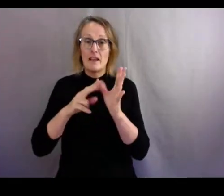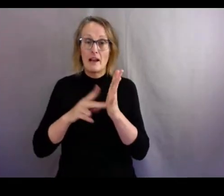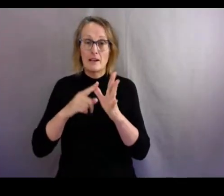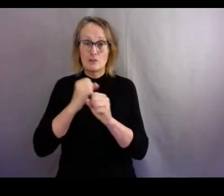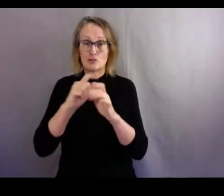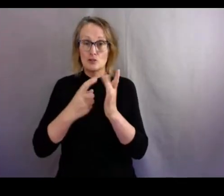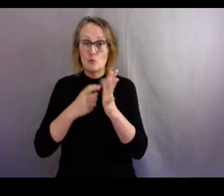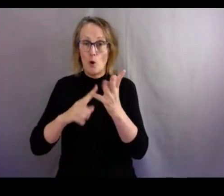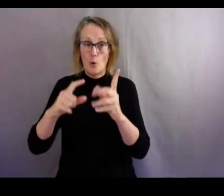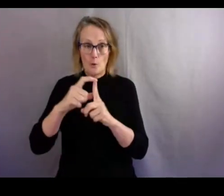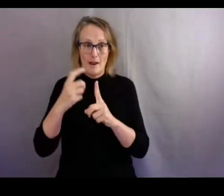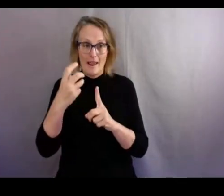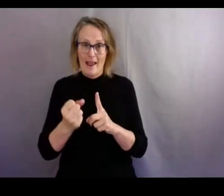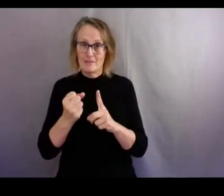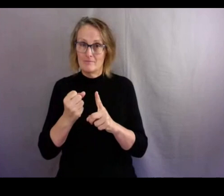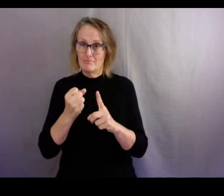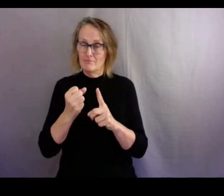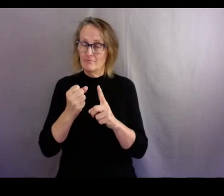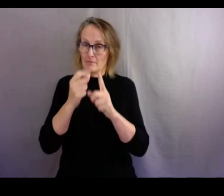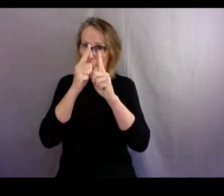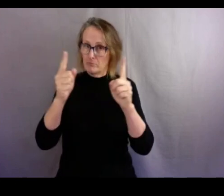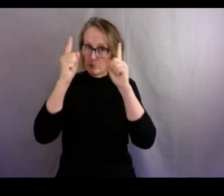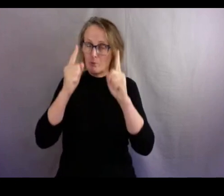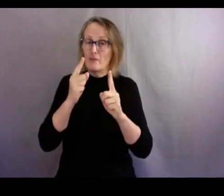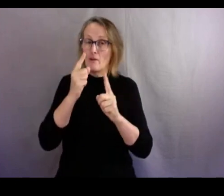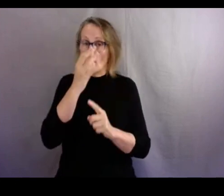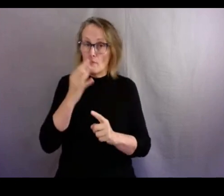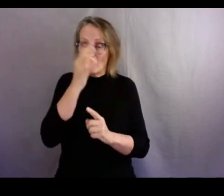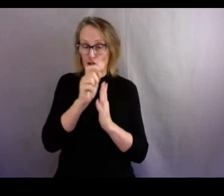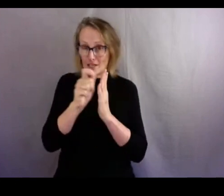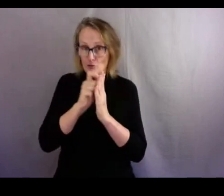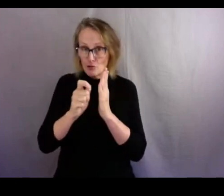with a dissertation titled "Paul Gauguin: the Role and Place of Writing in his Work."